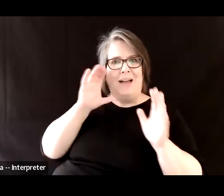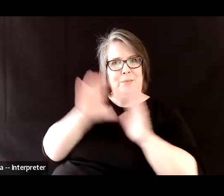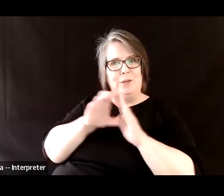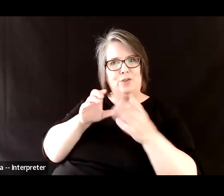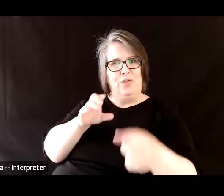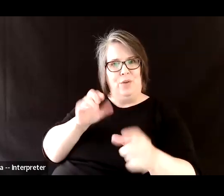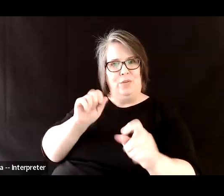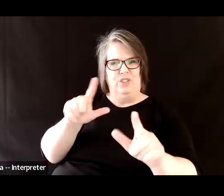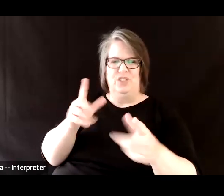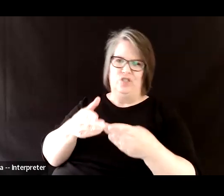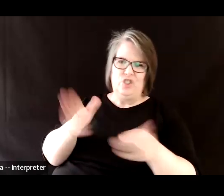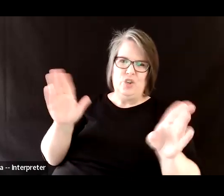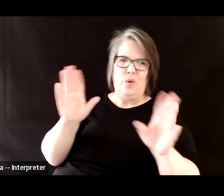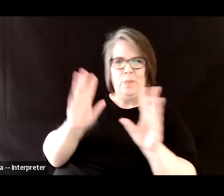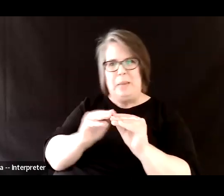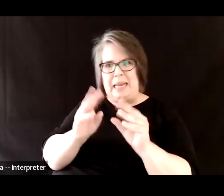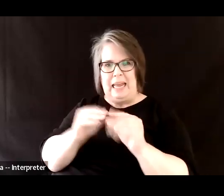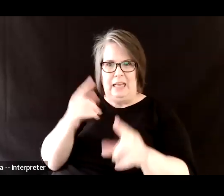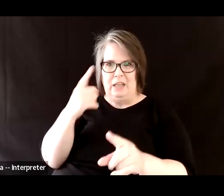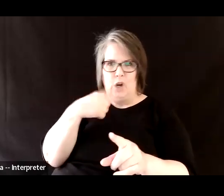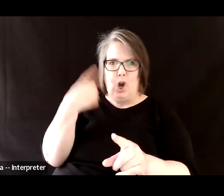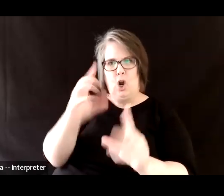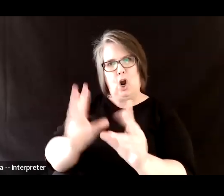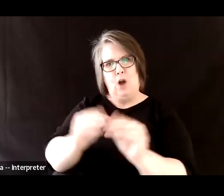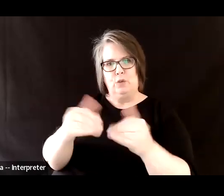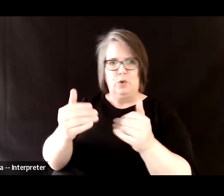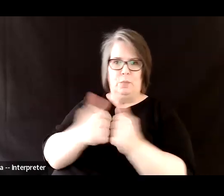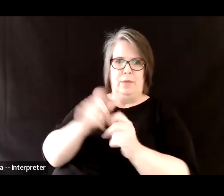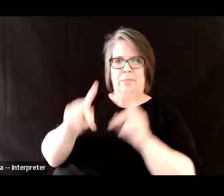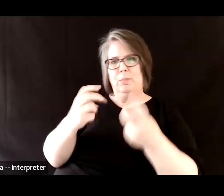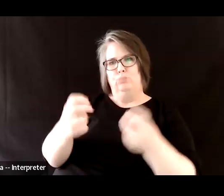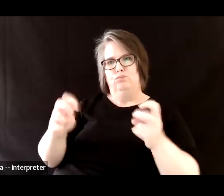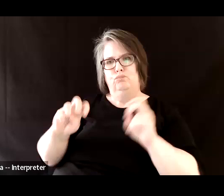is just a very generic meeting conference room with folks sitting around with their laptops.